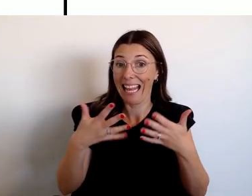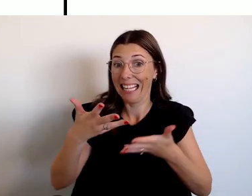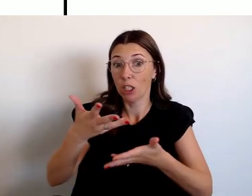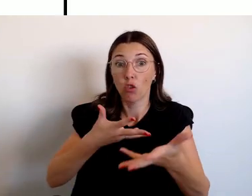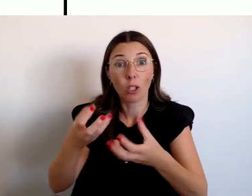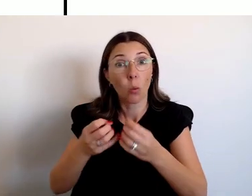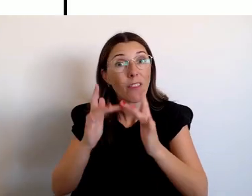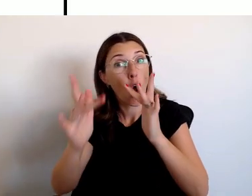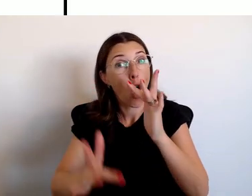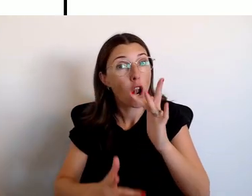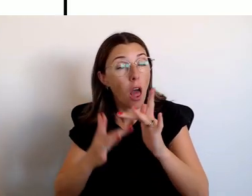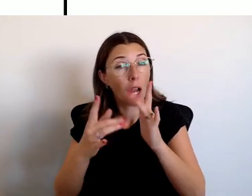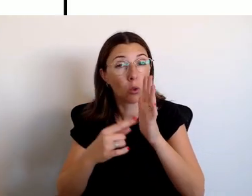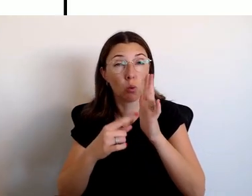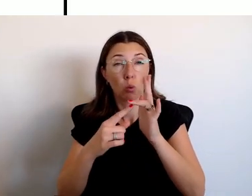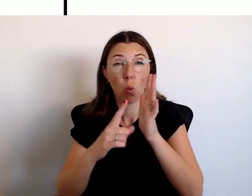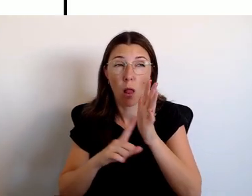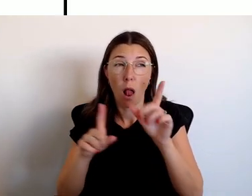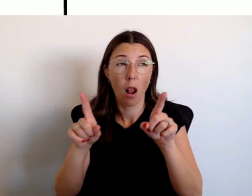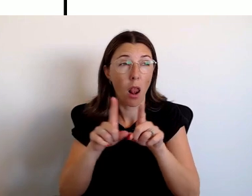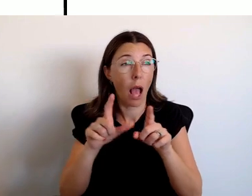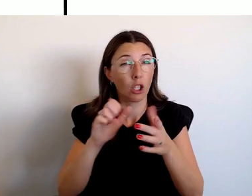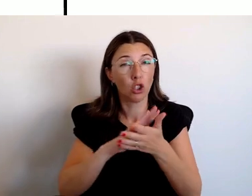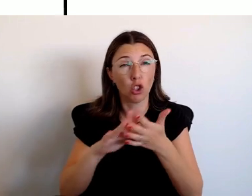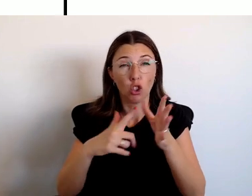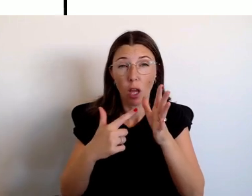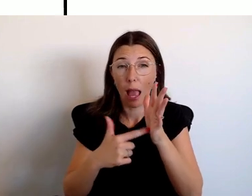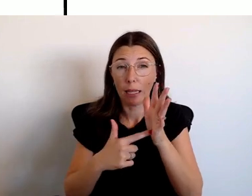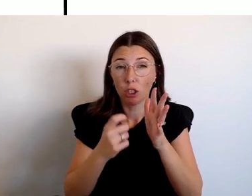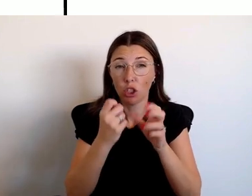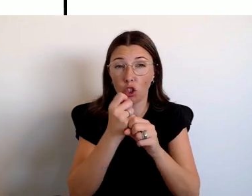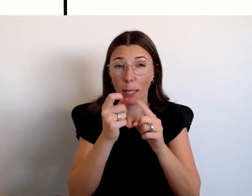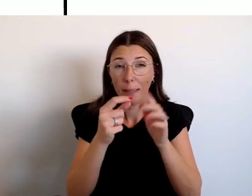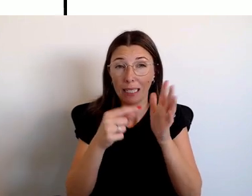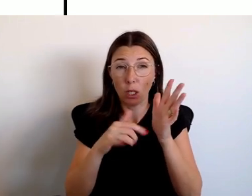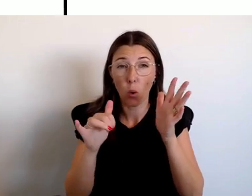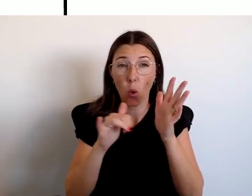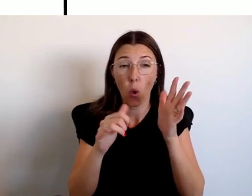online tools such as ChatGPT and Copilot is considered a public disclosure.